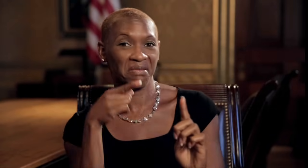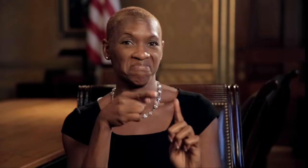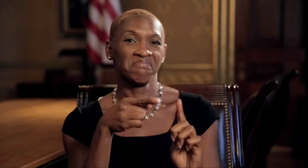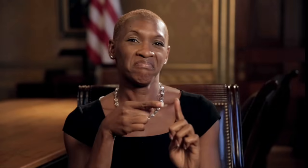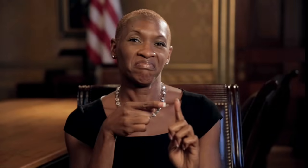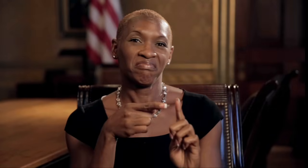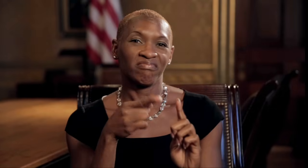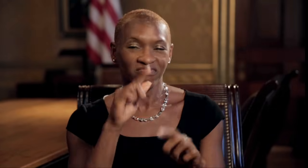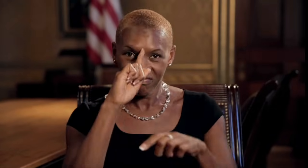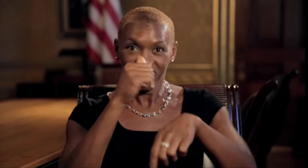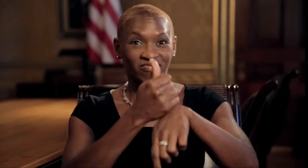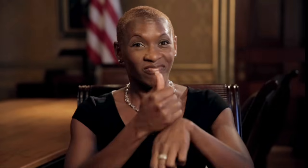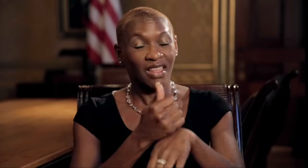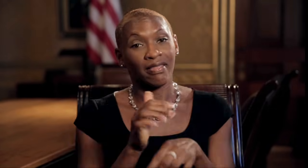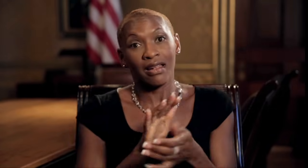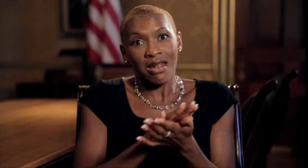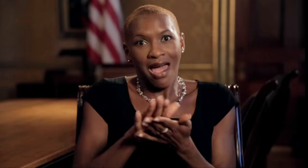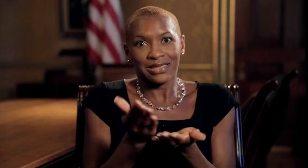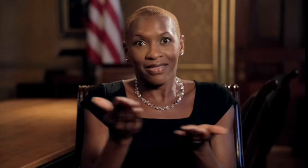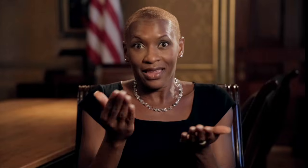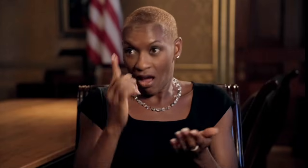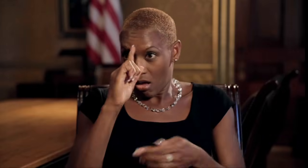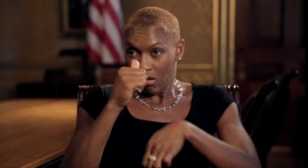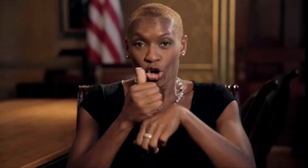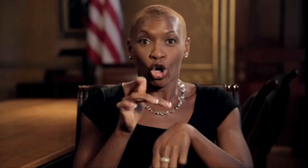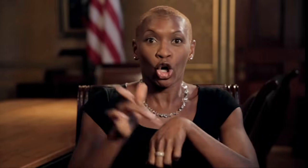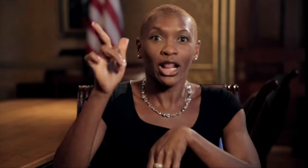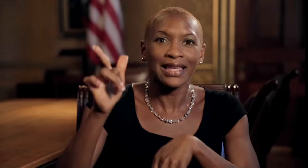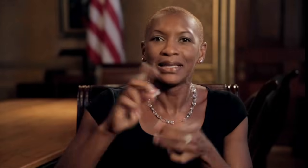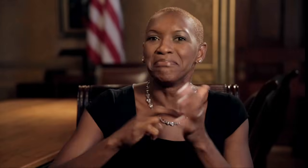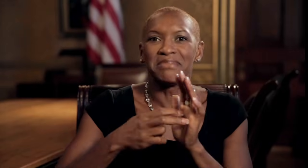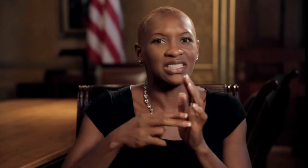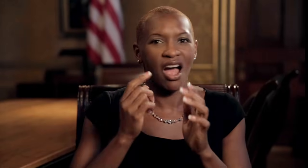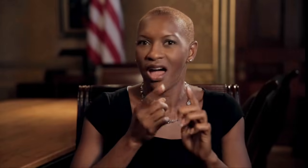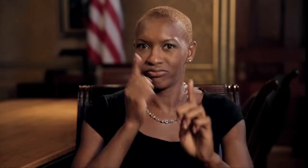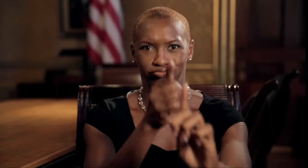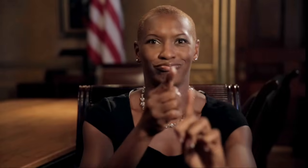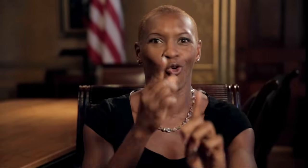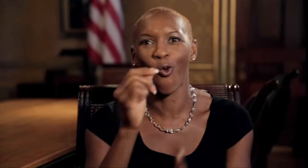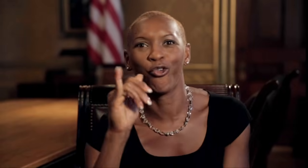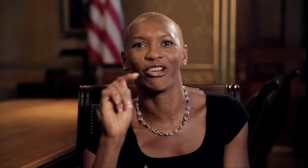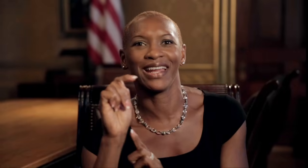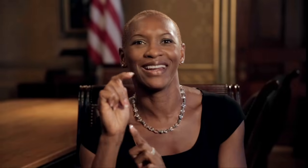So I felt and knew that. The nice thing about having that goal early on meant that I would go for it.